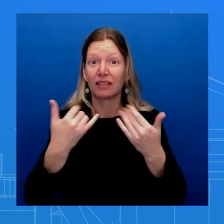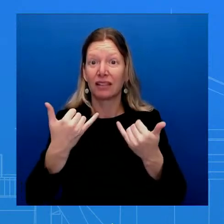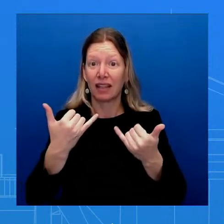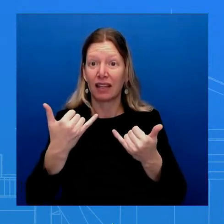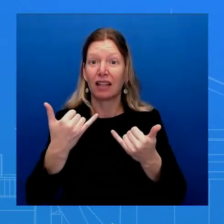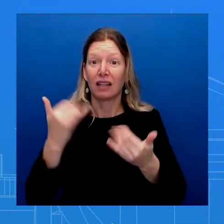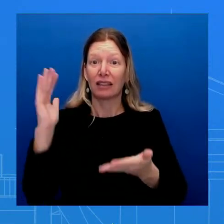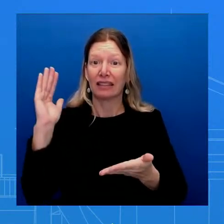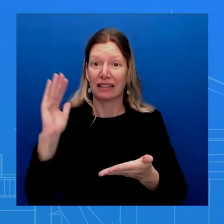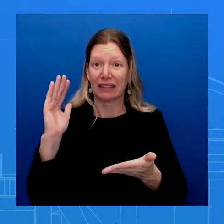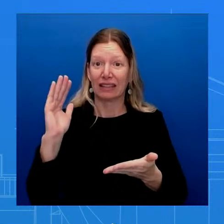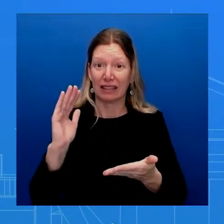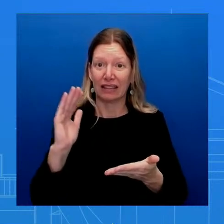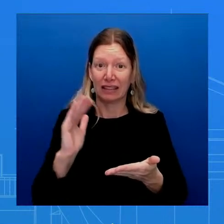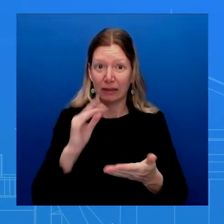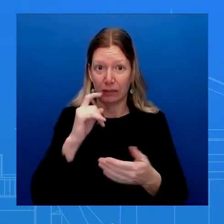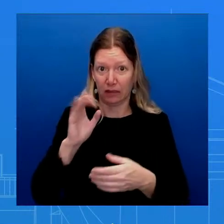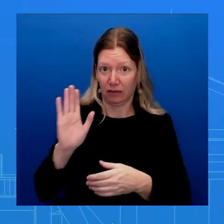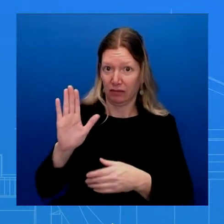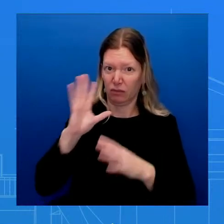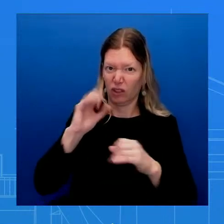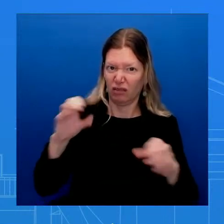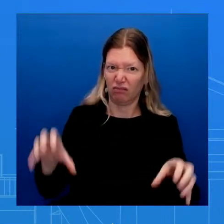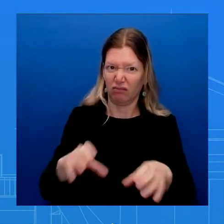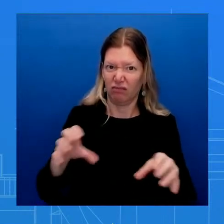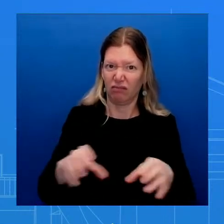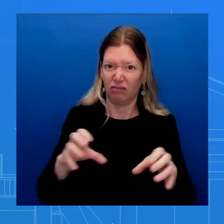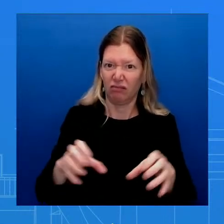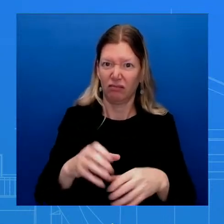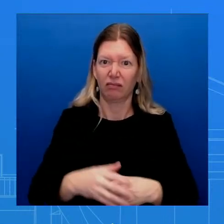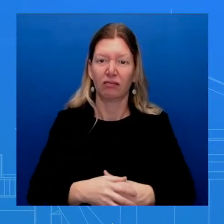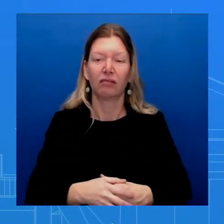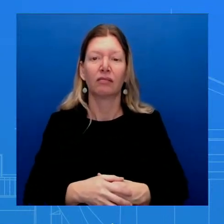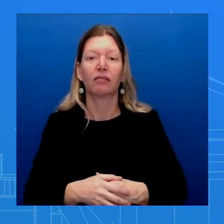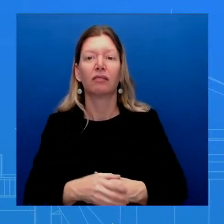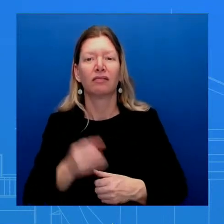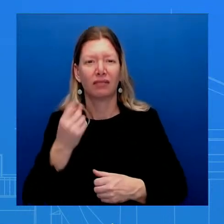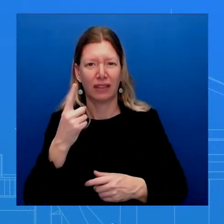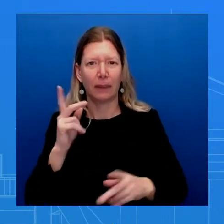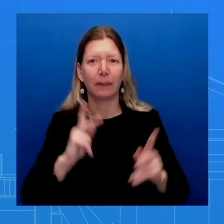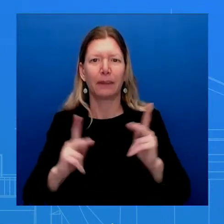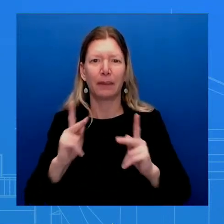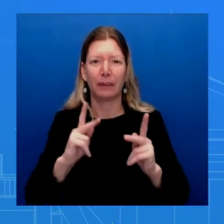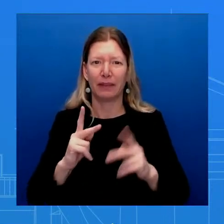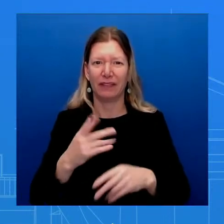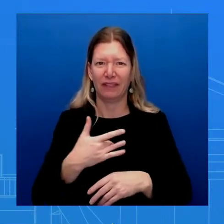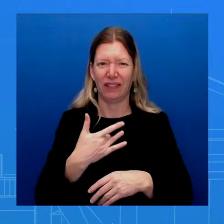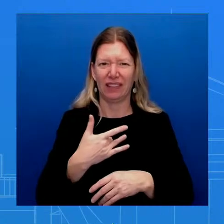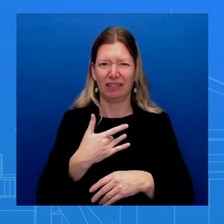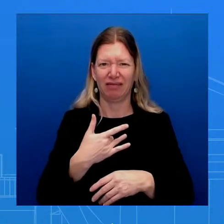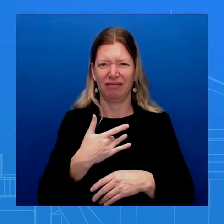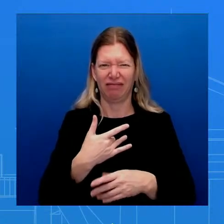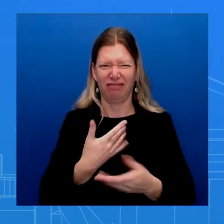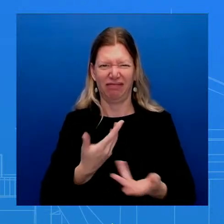So, we understand that people are still not feeling it. We get that. But it doesn't mean that we're not going to continue to talk about it,